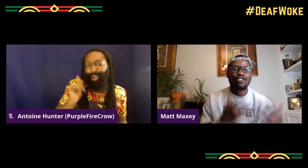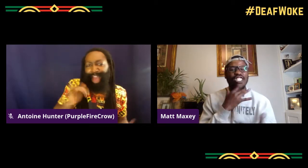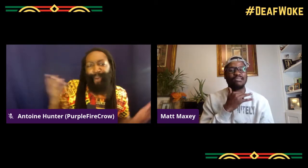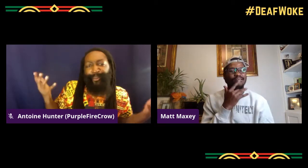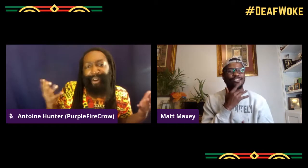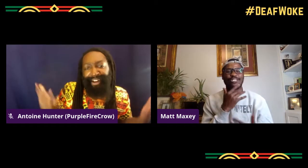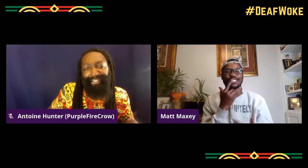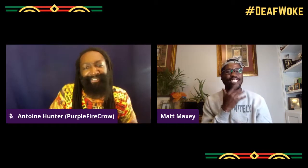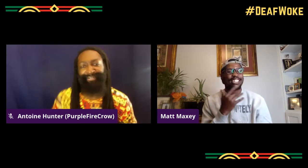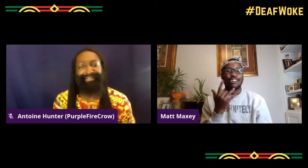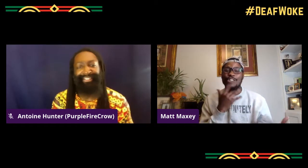from your little childhood.